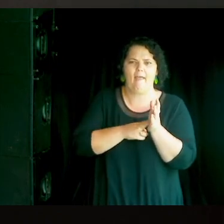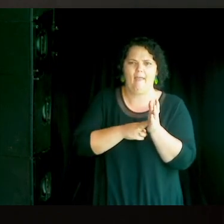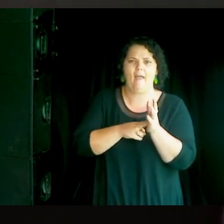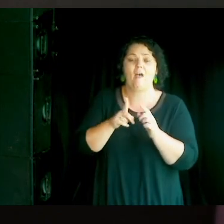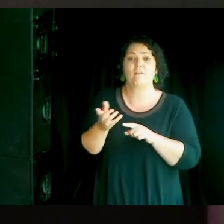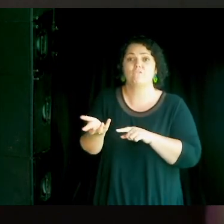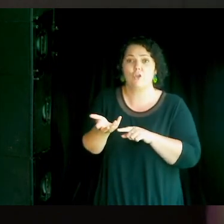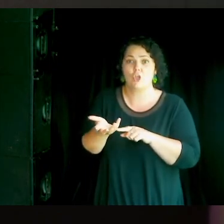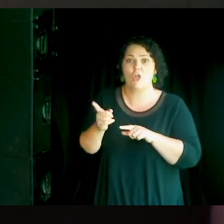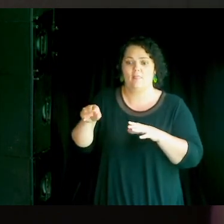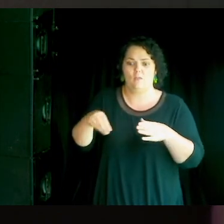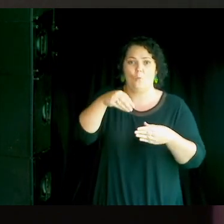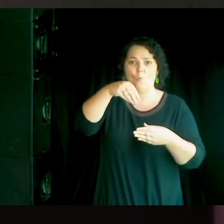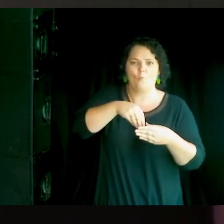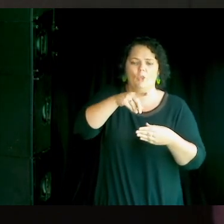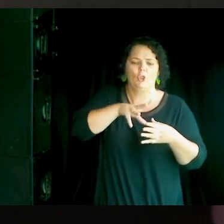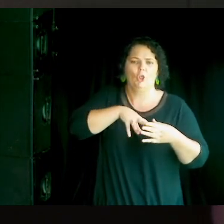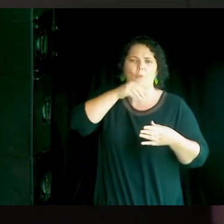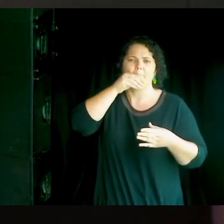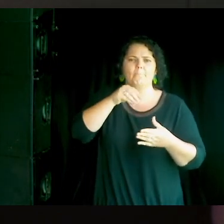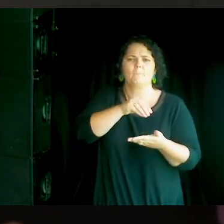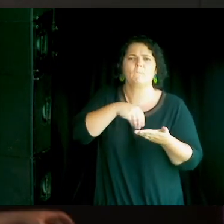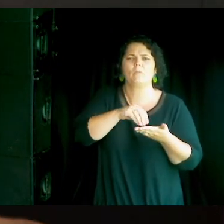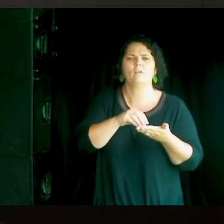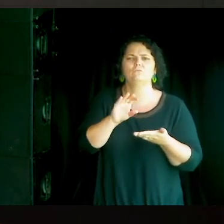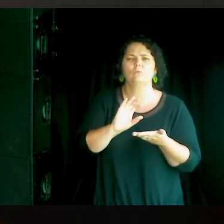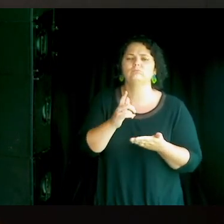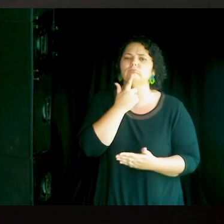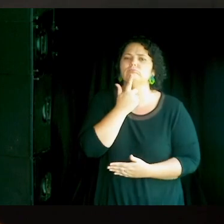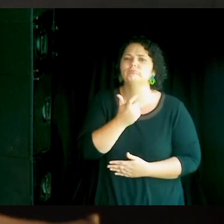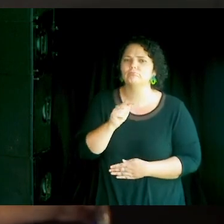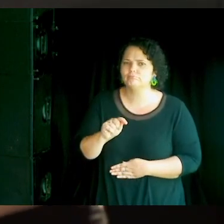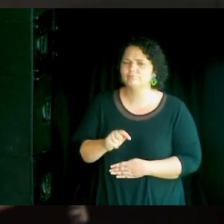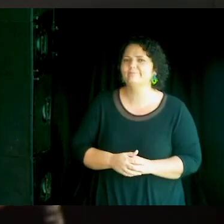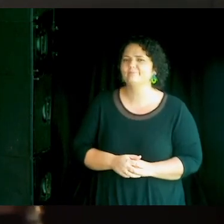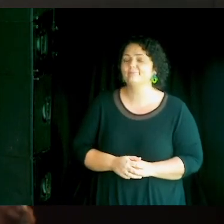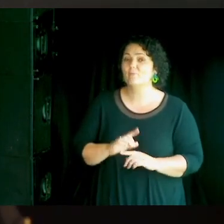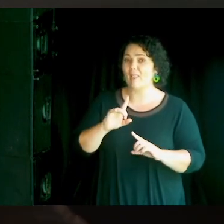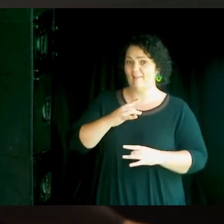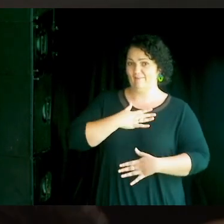sweet and you just mop up all the sauces but the thing is for me personally i prefer roti